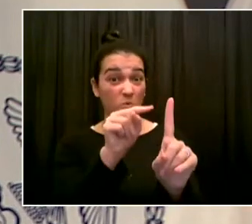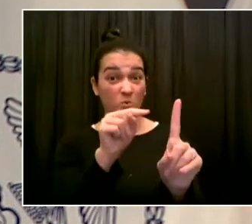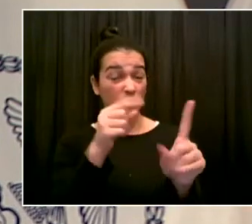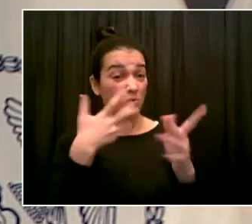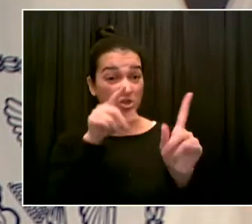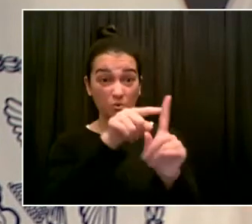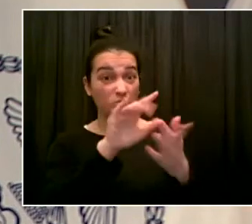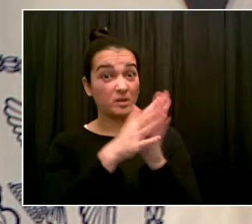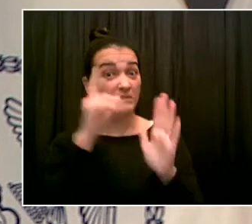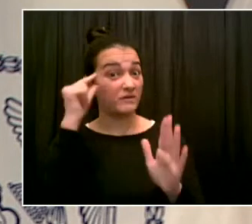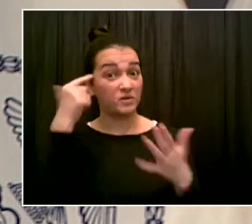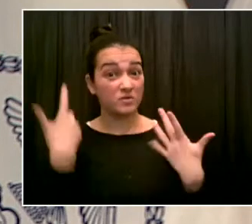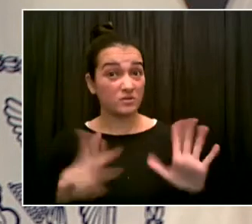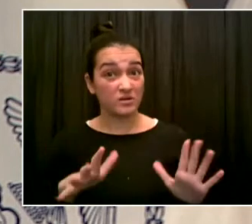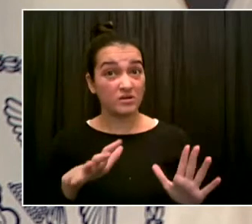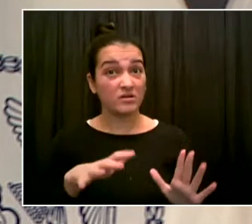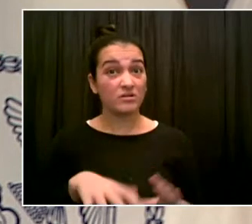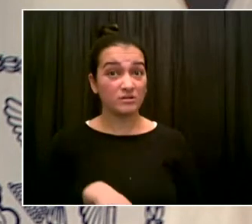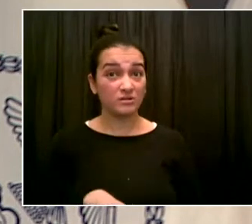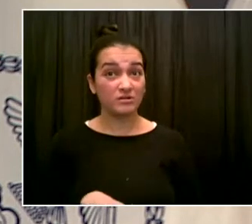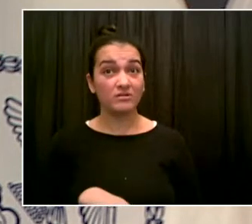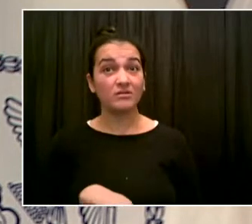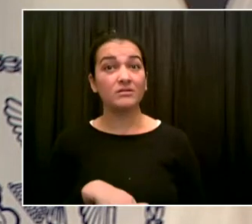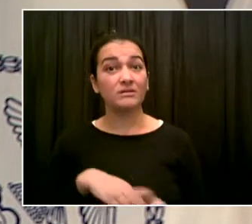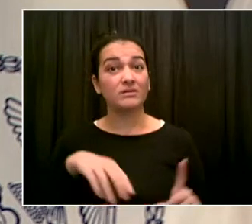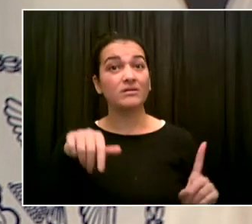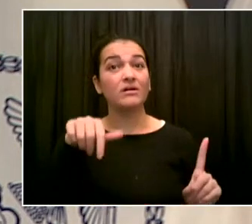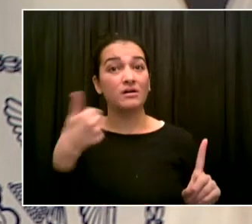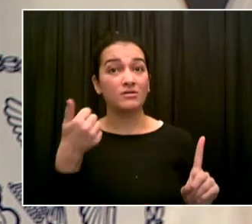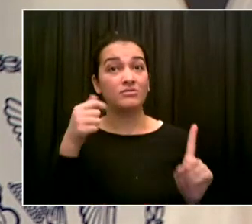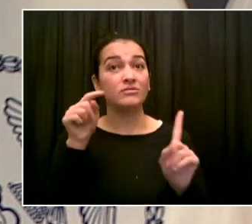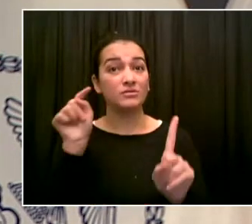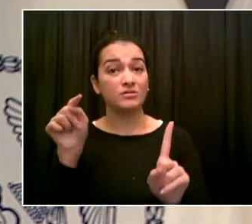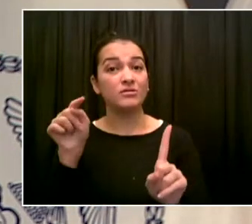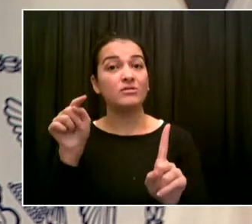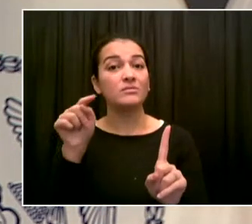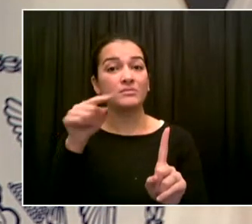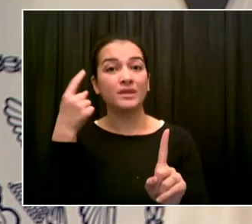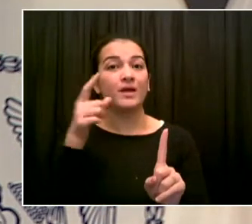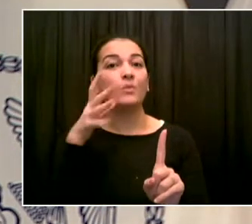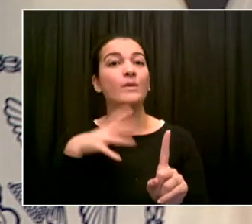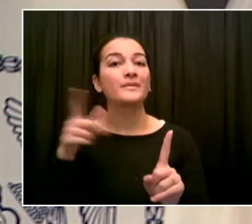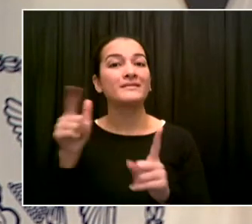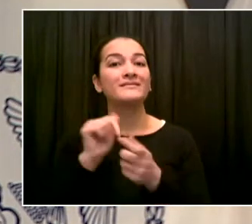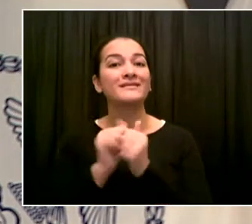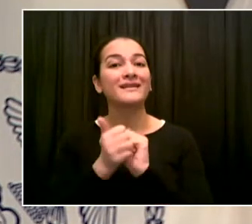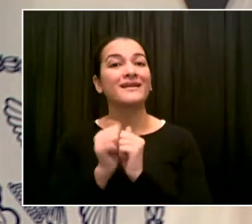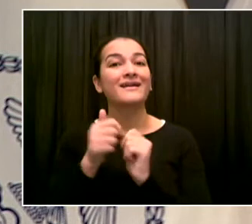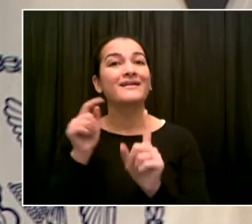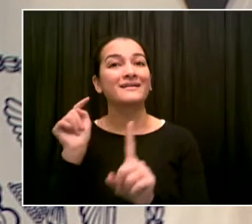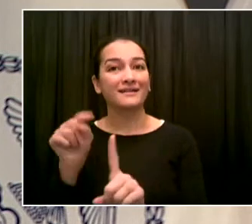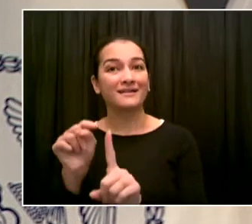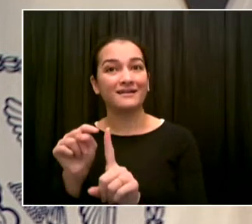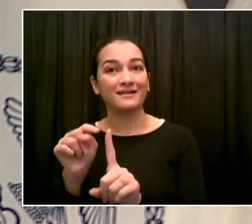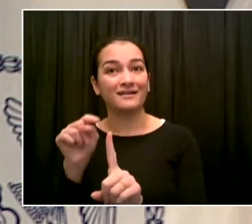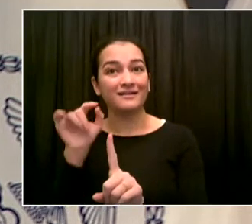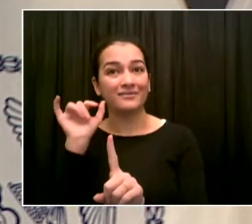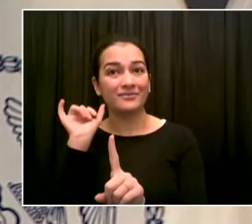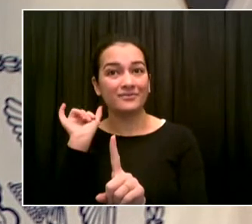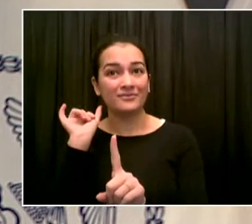CHANCES OF BECOMING THE FIRST EVER BLACK FEMALE GOVERNOR AND WHY DO YOU TINHK YOU SHOULD EVEN CONSIDER JOINING THE FIELD